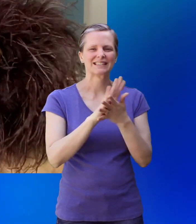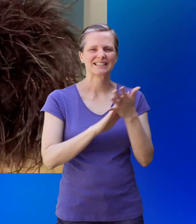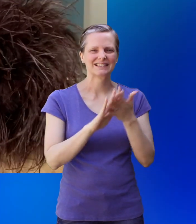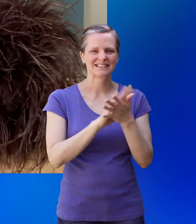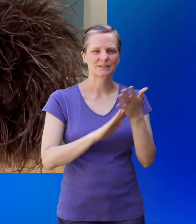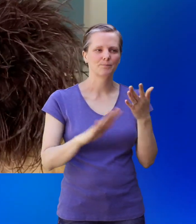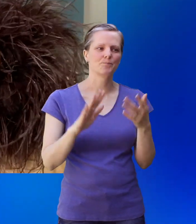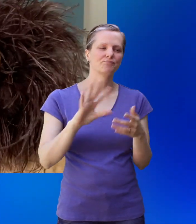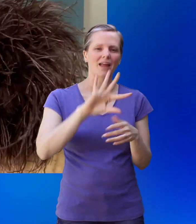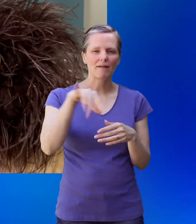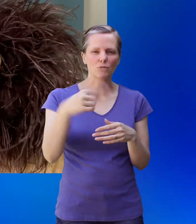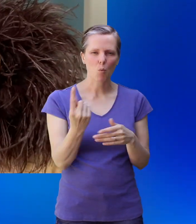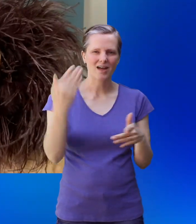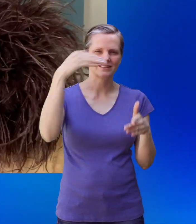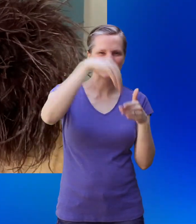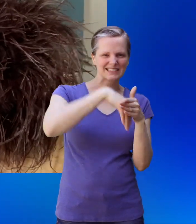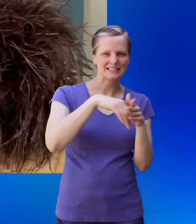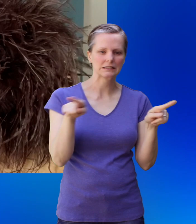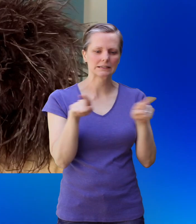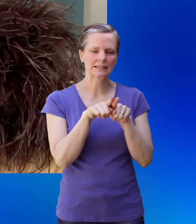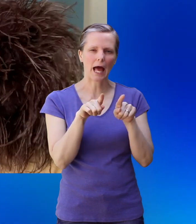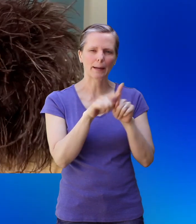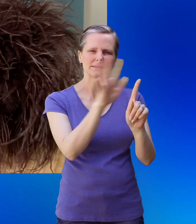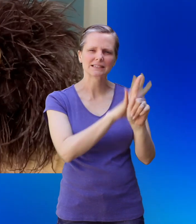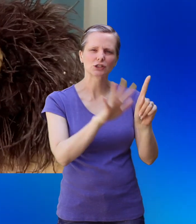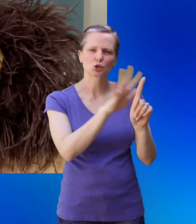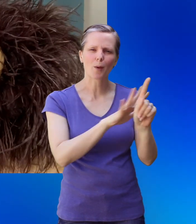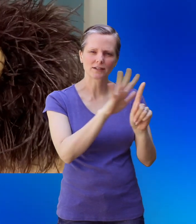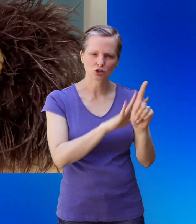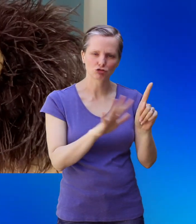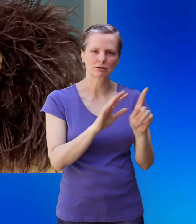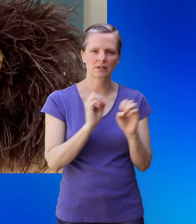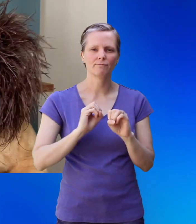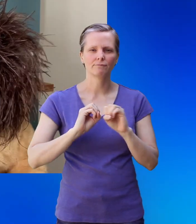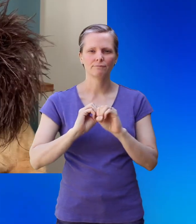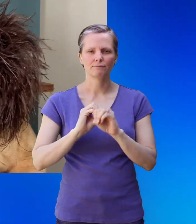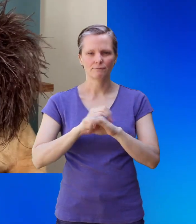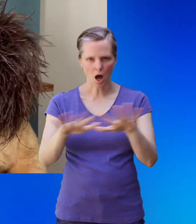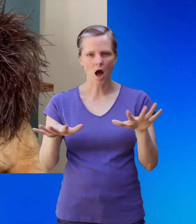in the same boat, everybody in the same situation. But the storm of